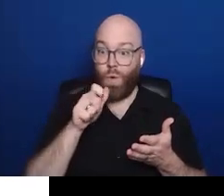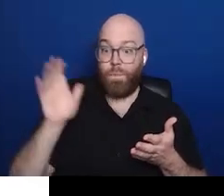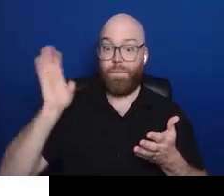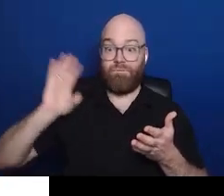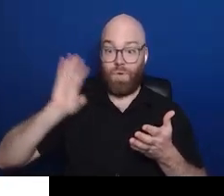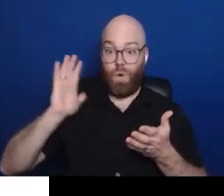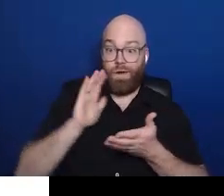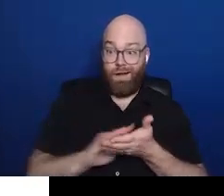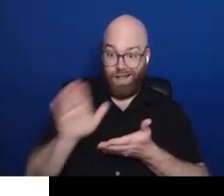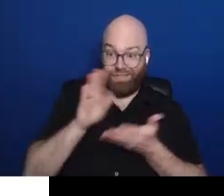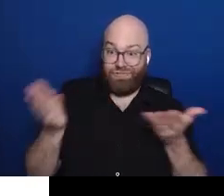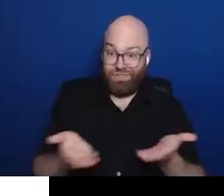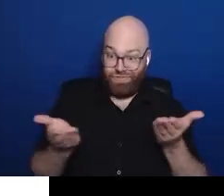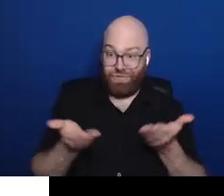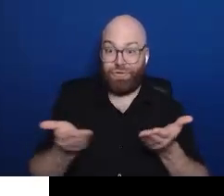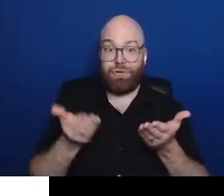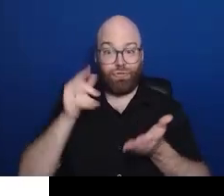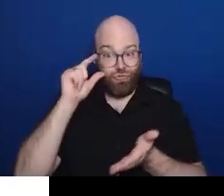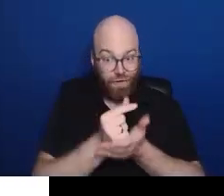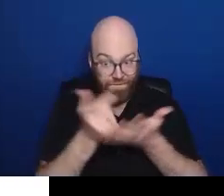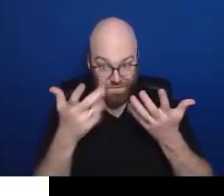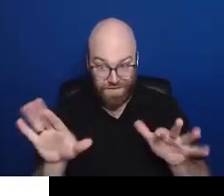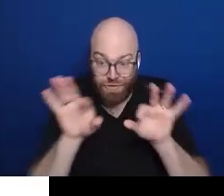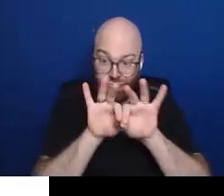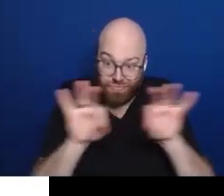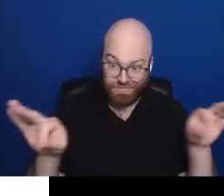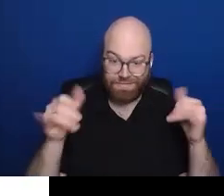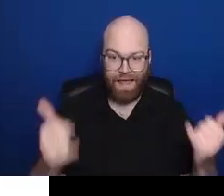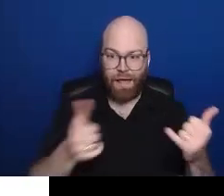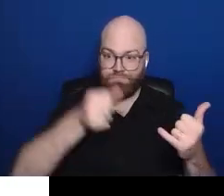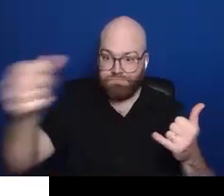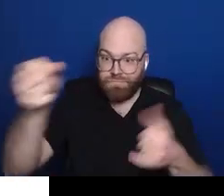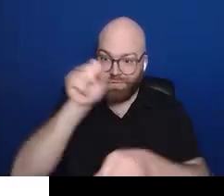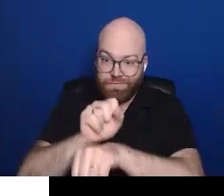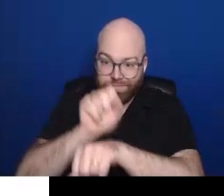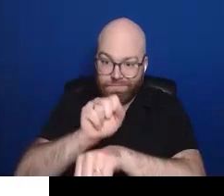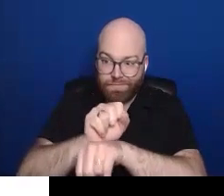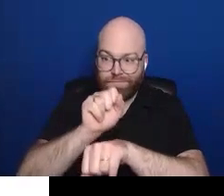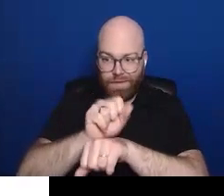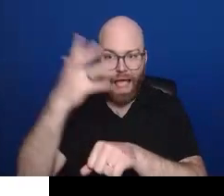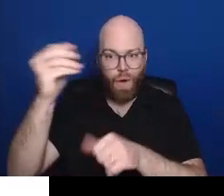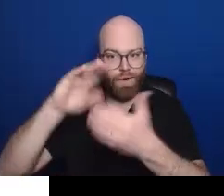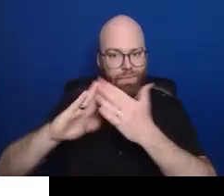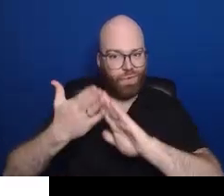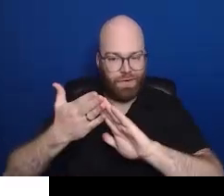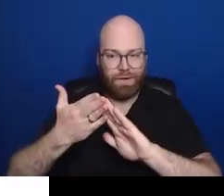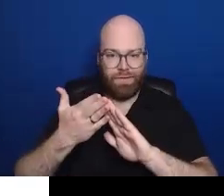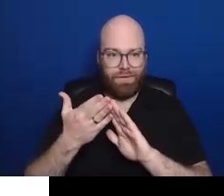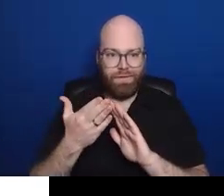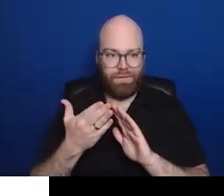their, you know, their degrees or certificate that are working. Community members. And this is their only form of relief that they have right now.